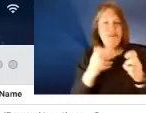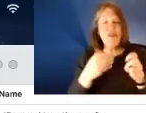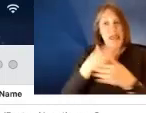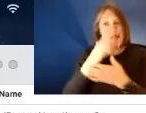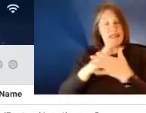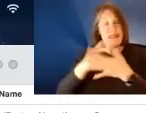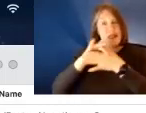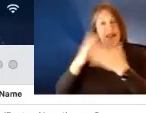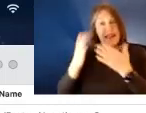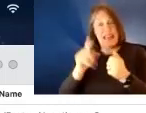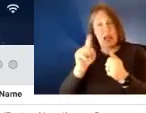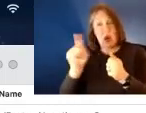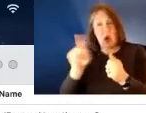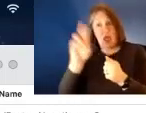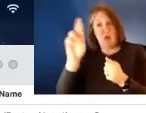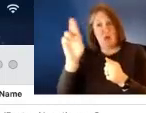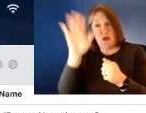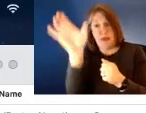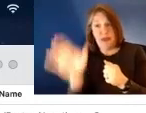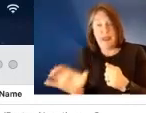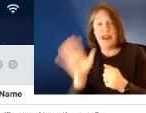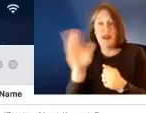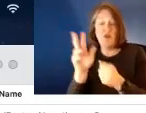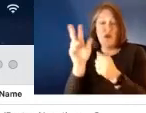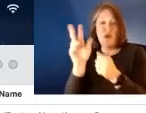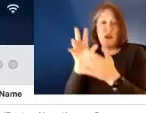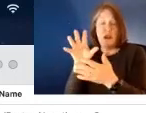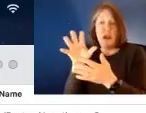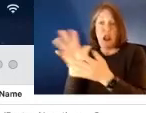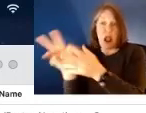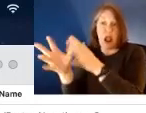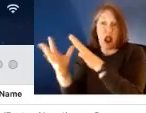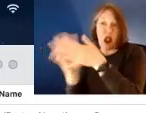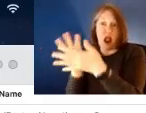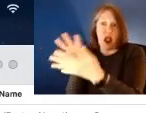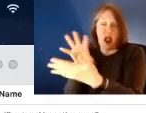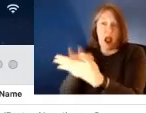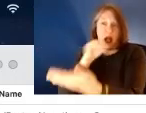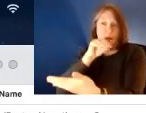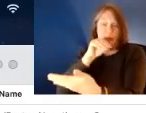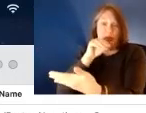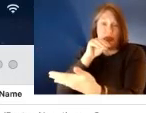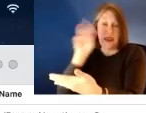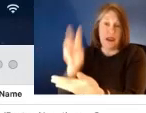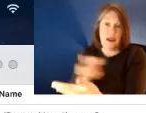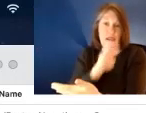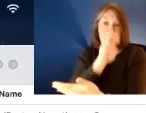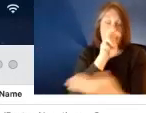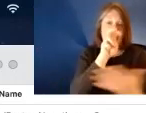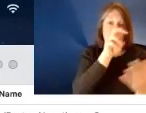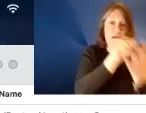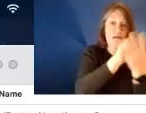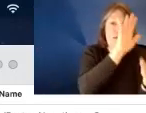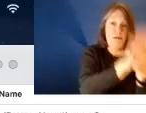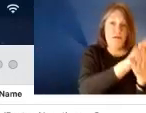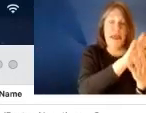the right. You just copy the content and you paste it in, and you got your content here.